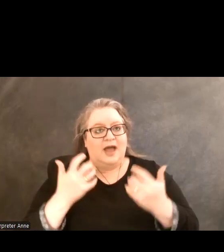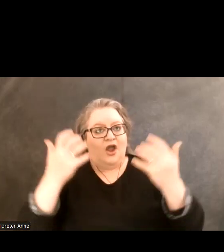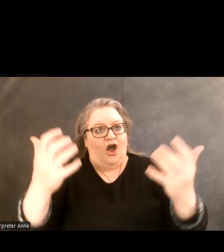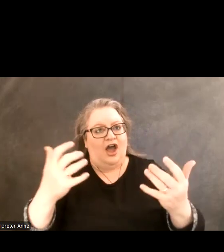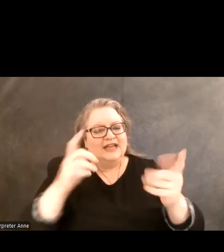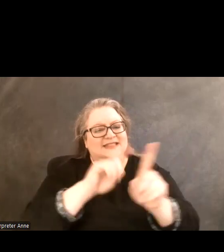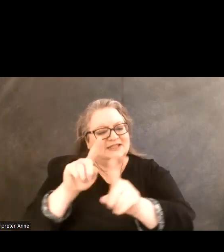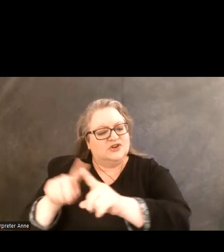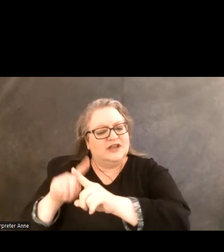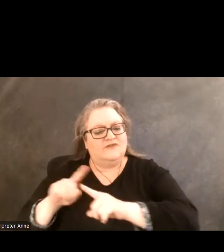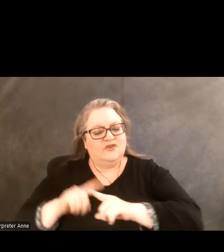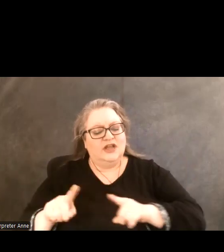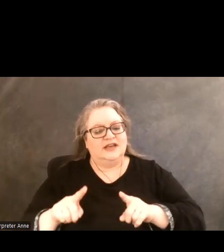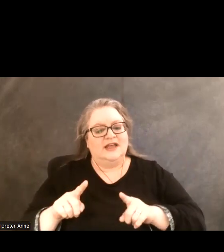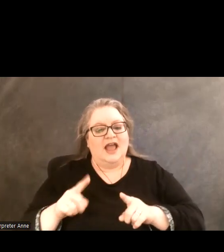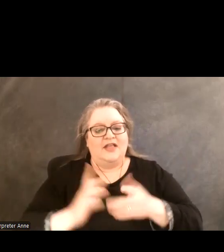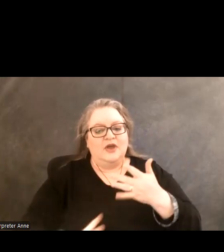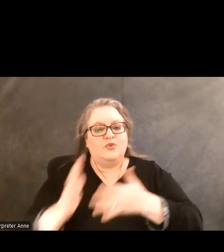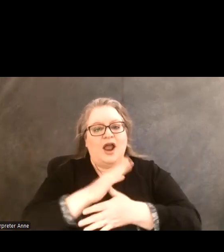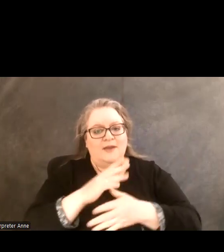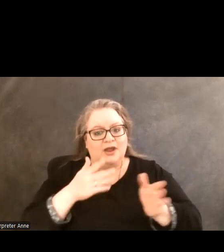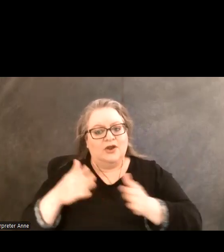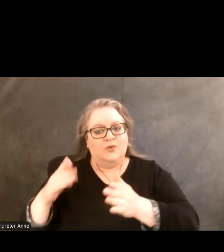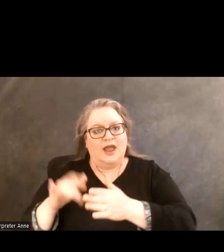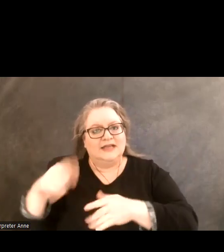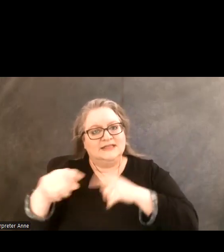different, and the primary ways in which they engage with art